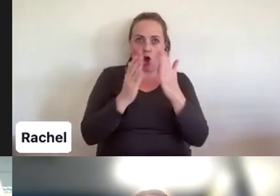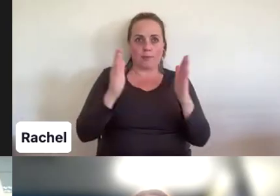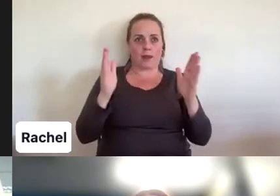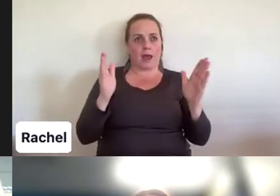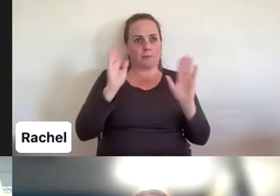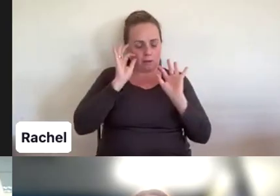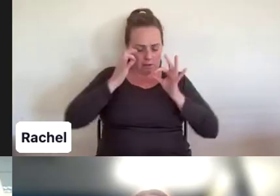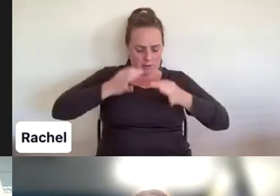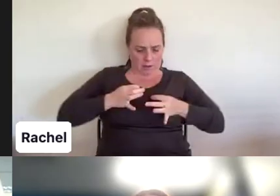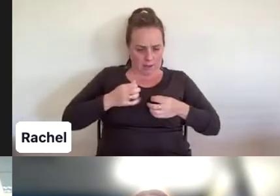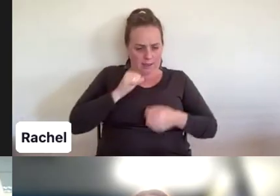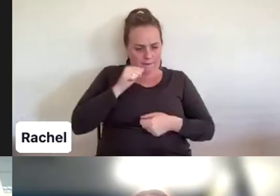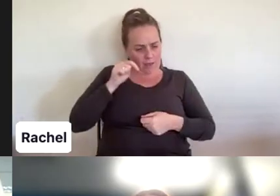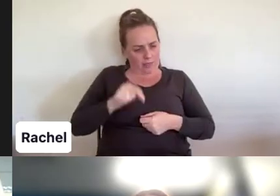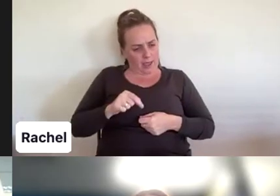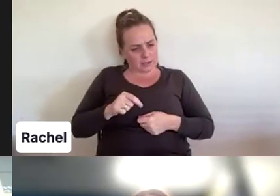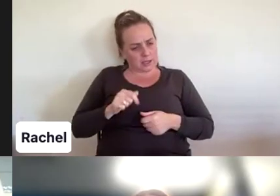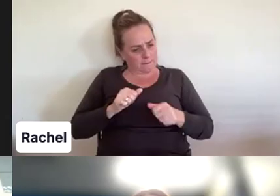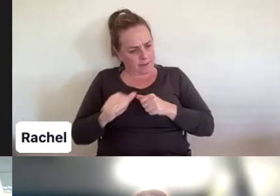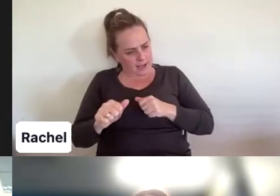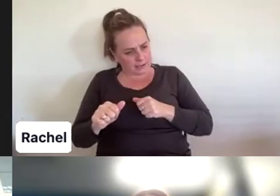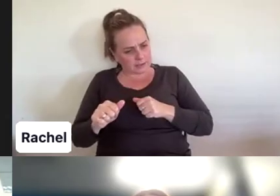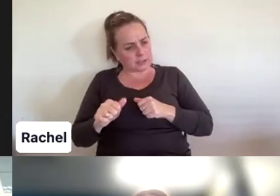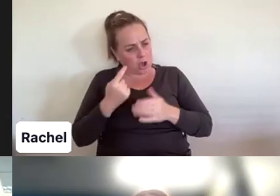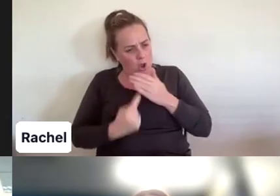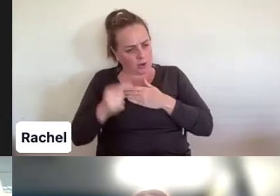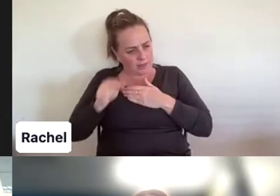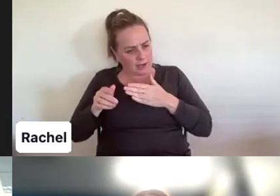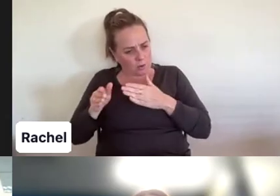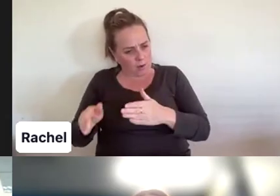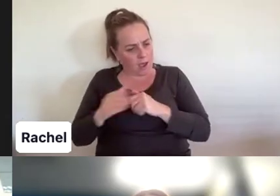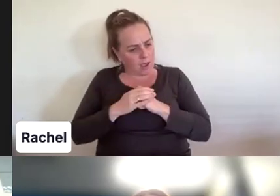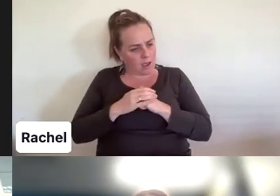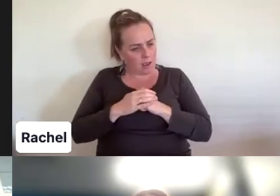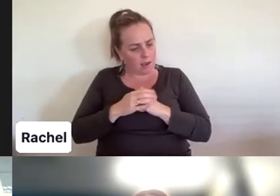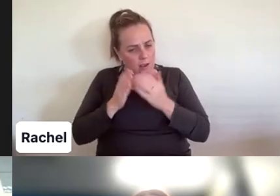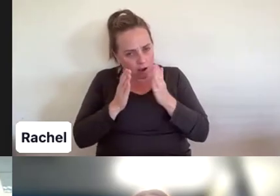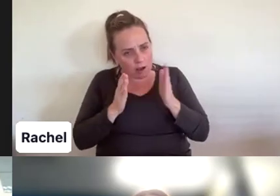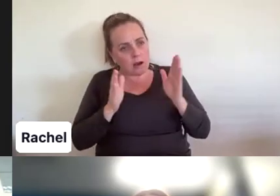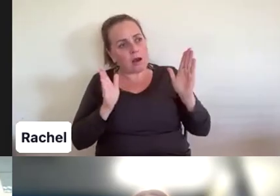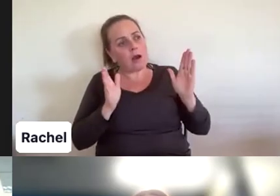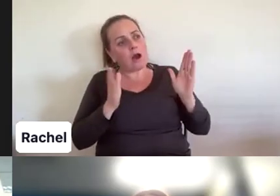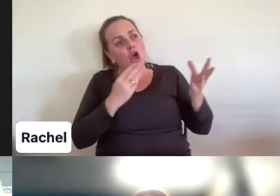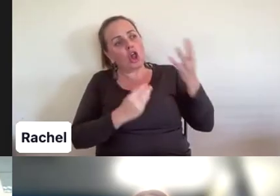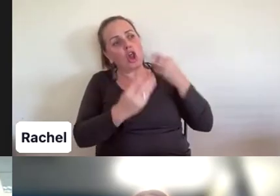are the ways and we open ourselves to learning and experimenting so that the most minoritised